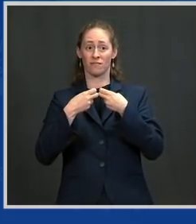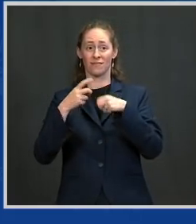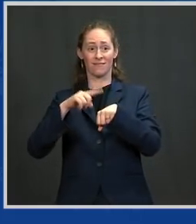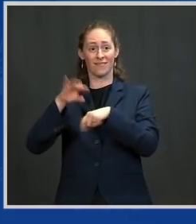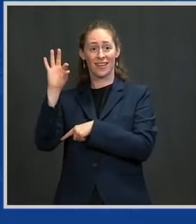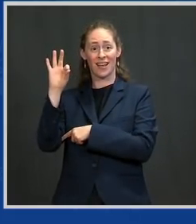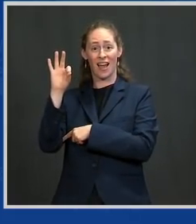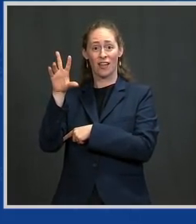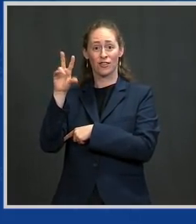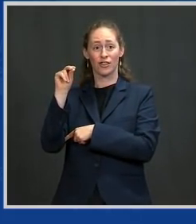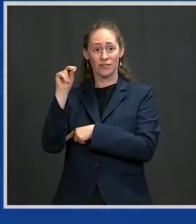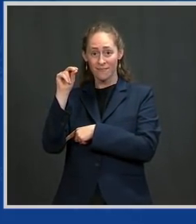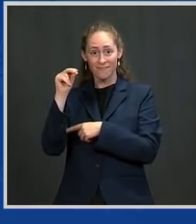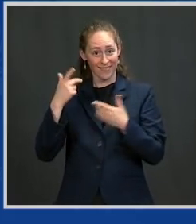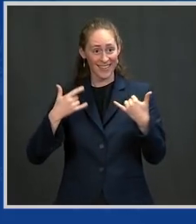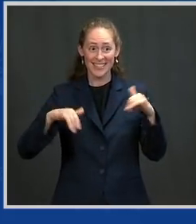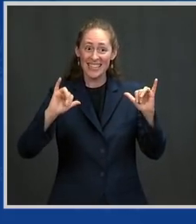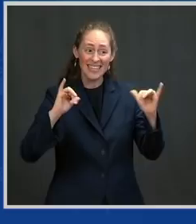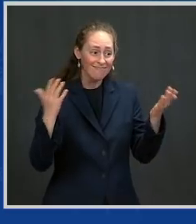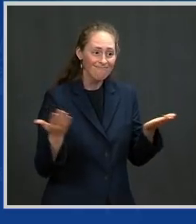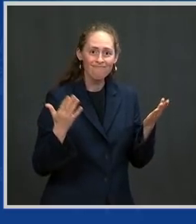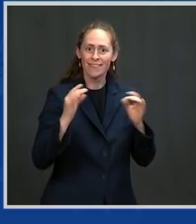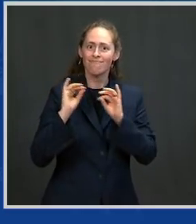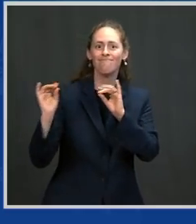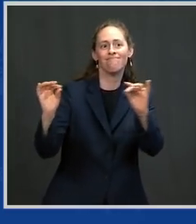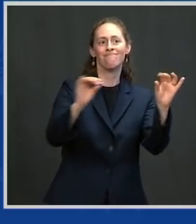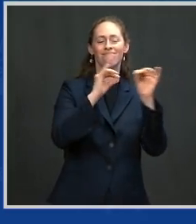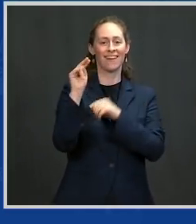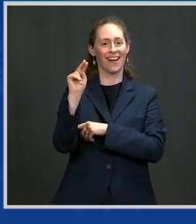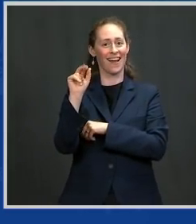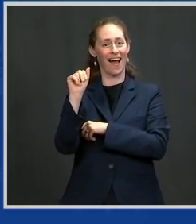You're all excited about that. I know.